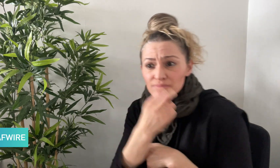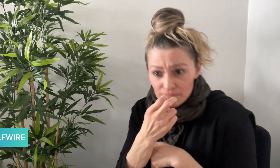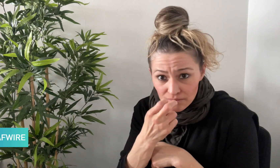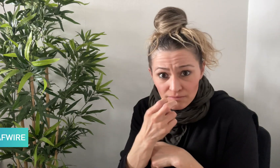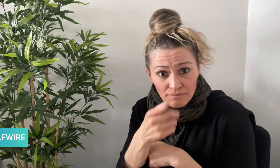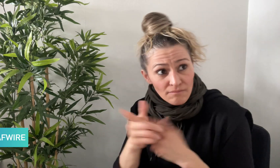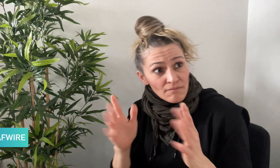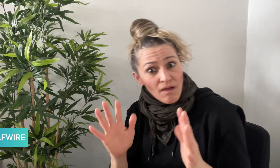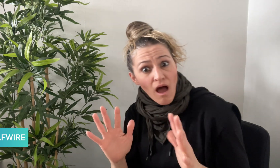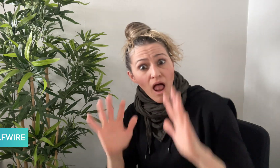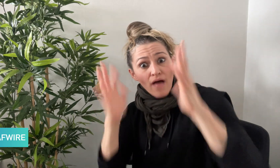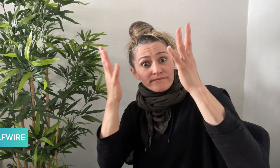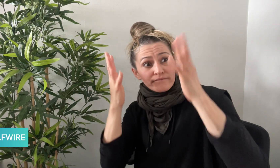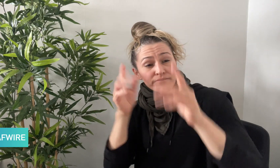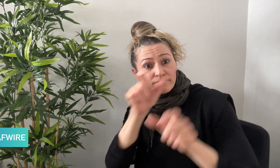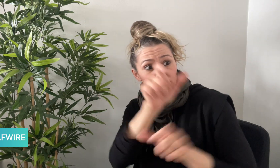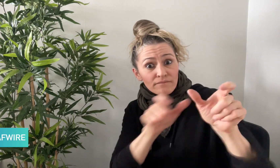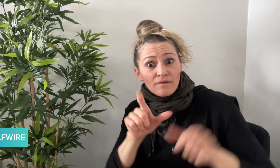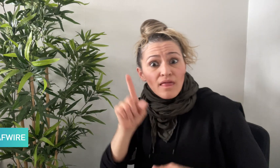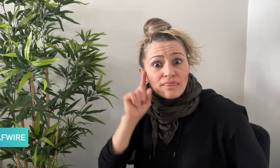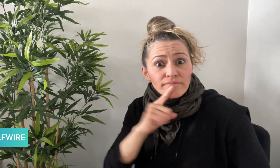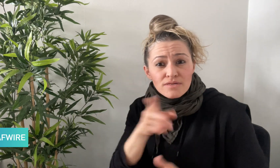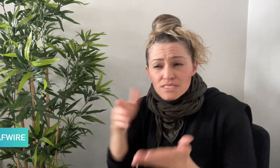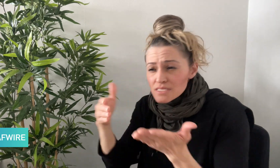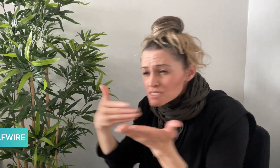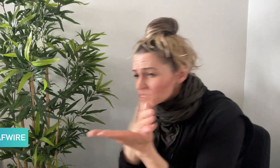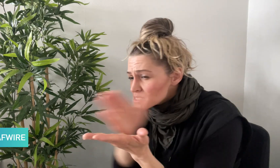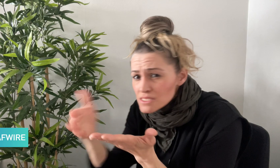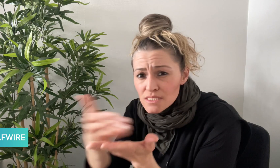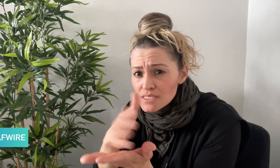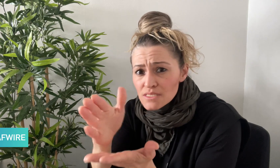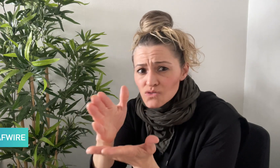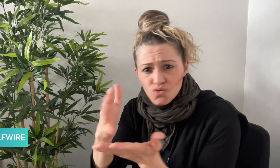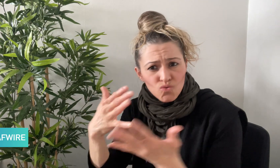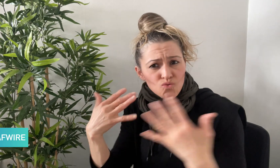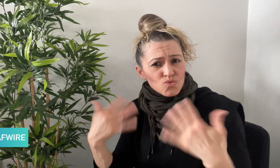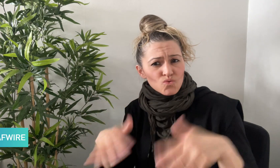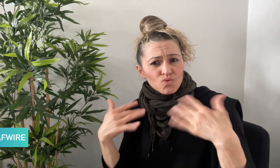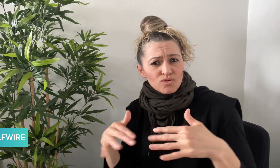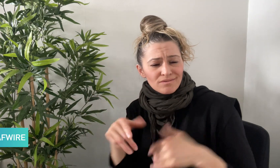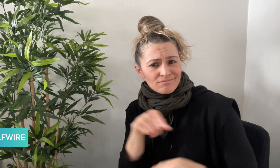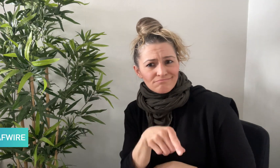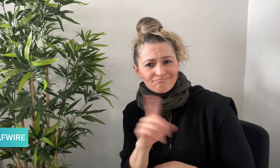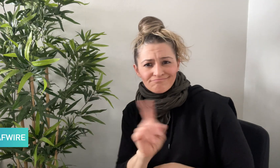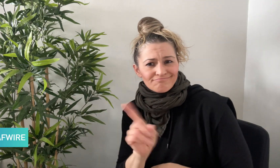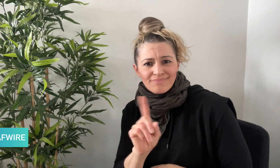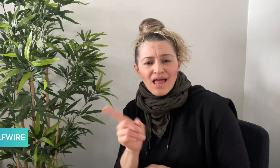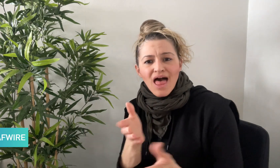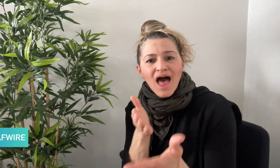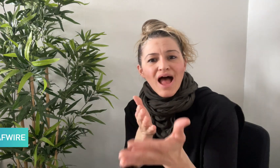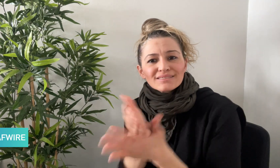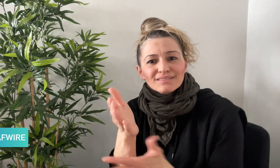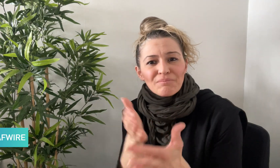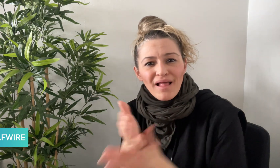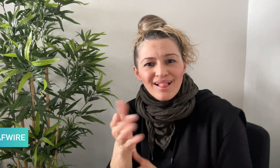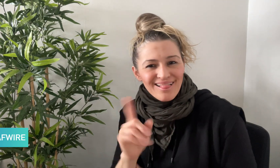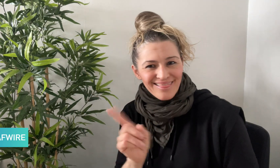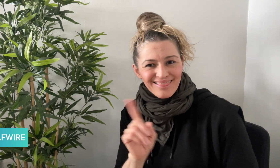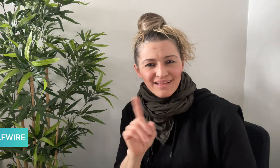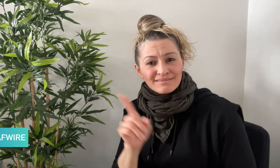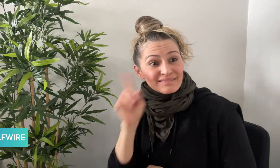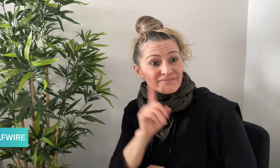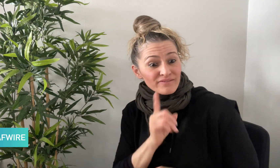is a lifeline for navigating environments that aren’t